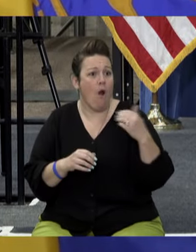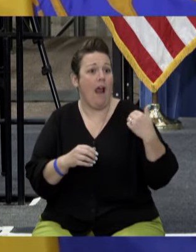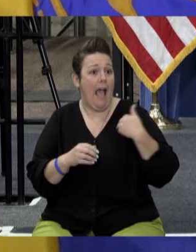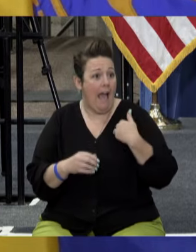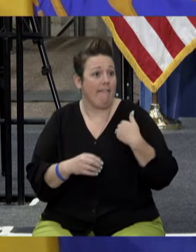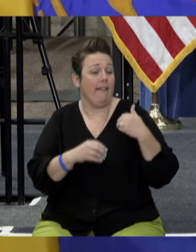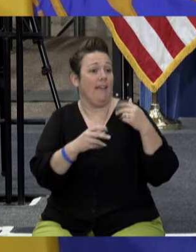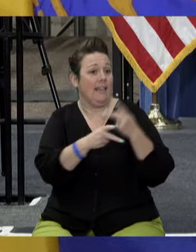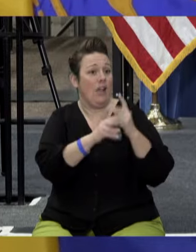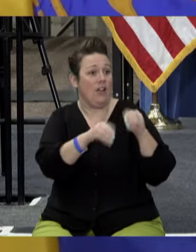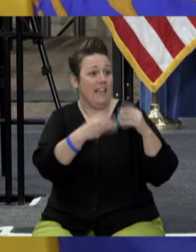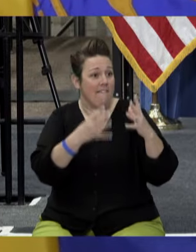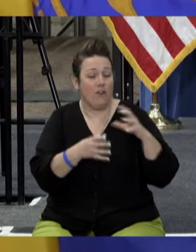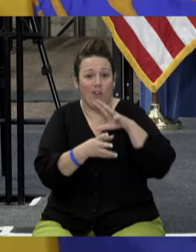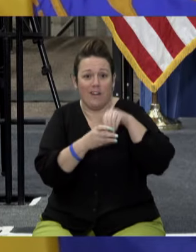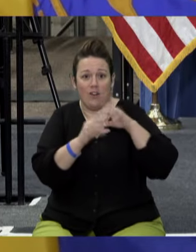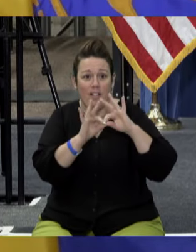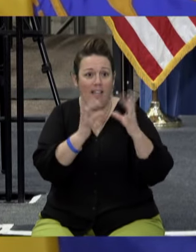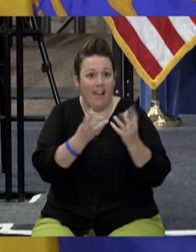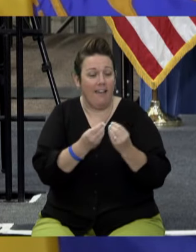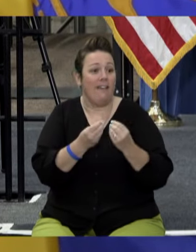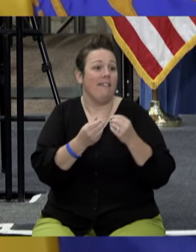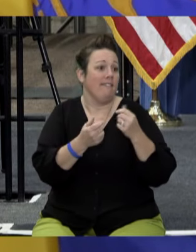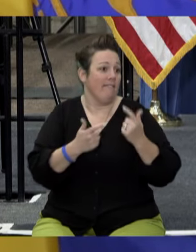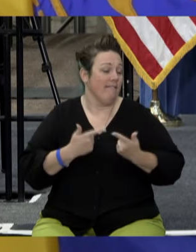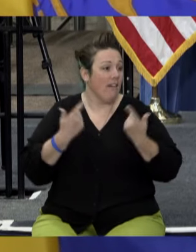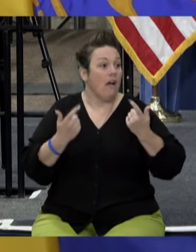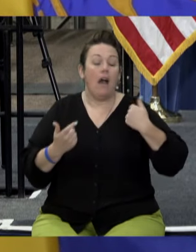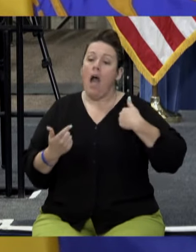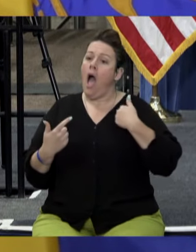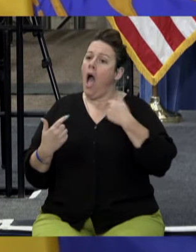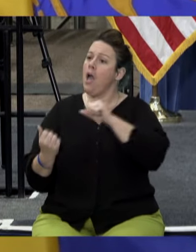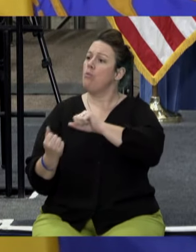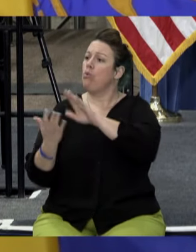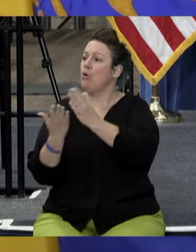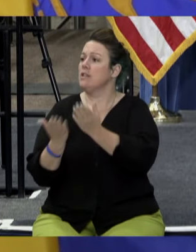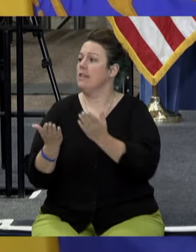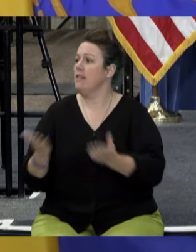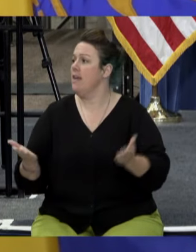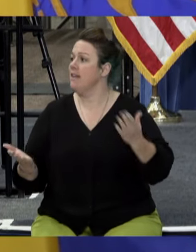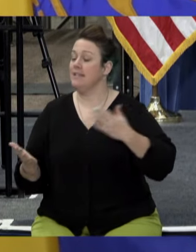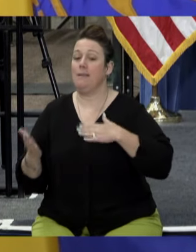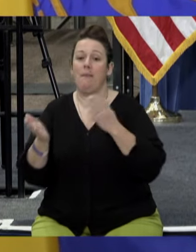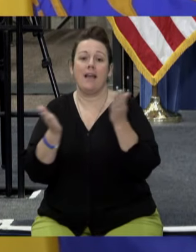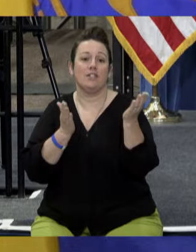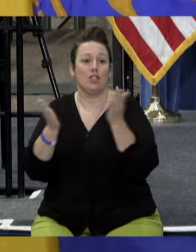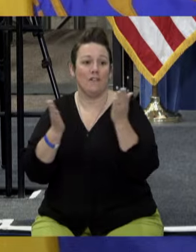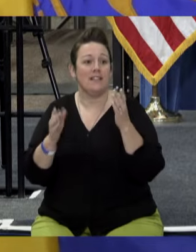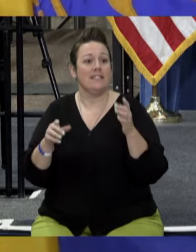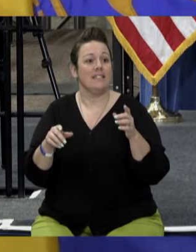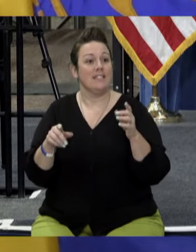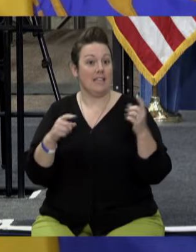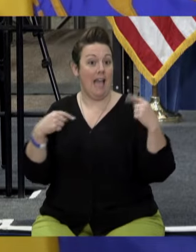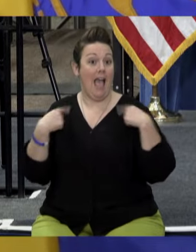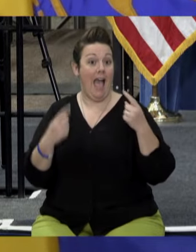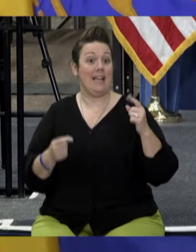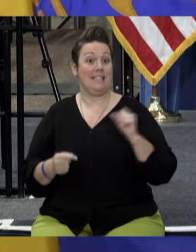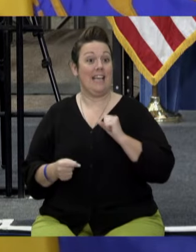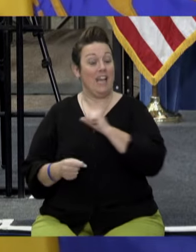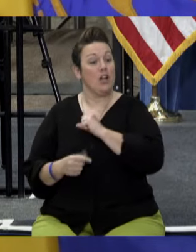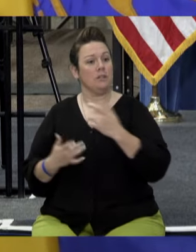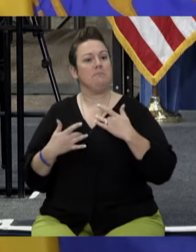important. I kind of approach things in my service as a senator usually in a very personal way.